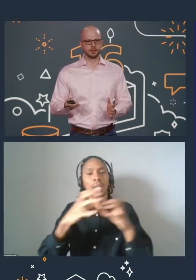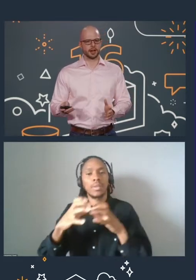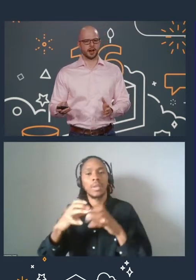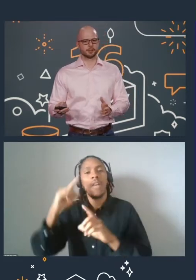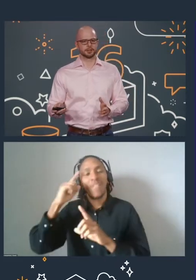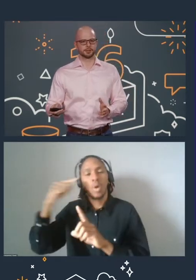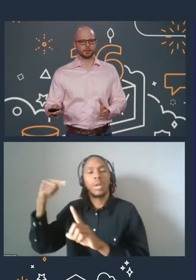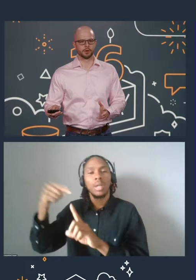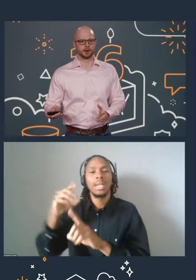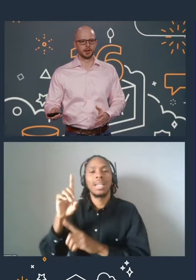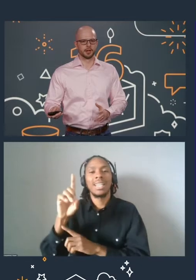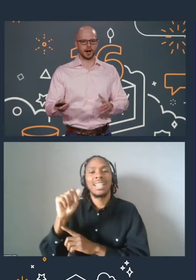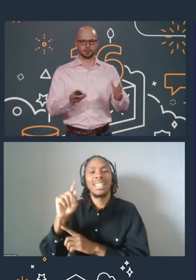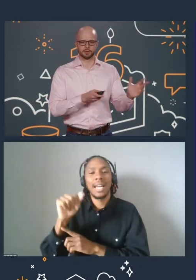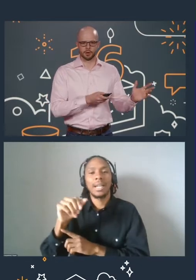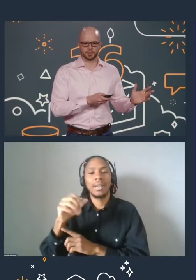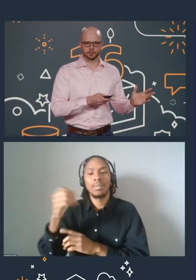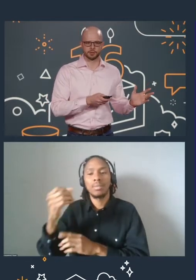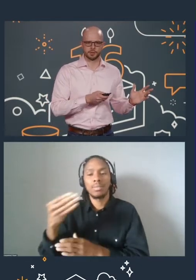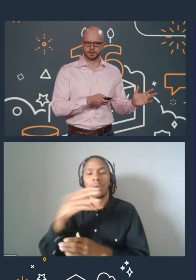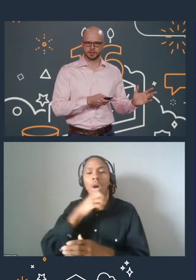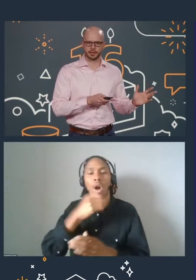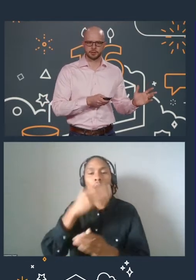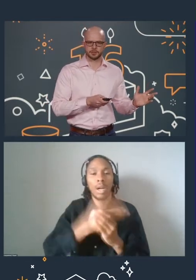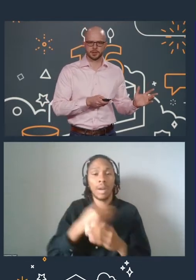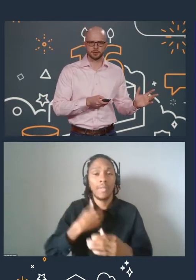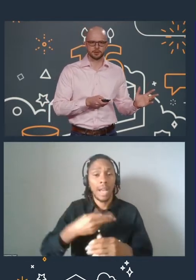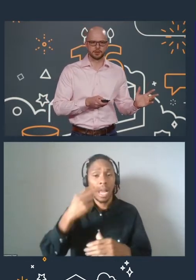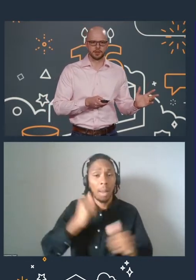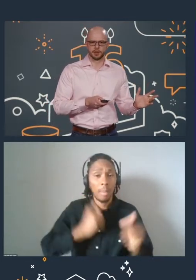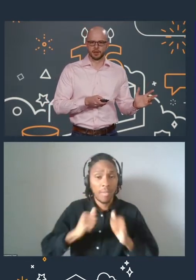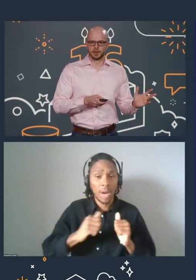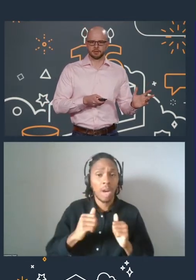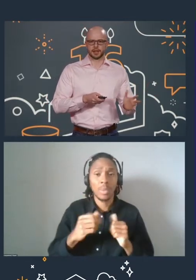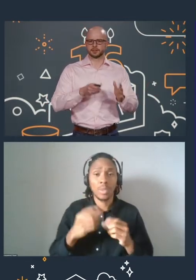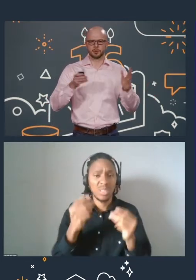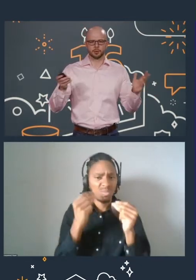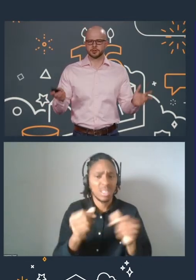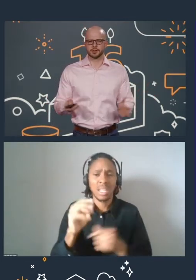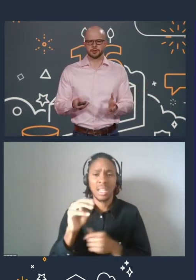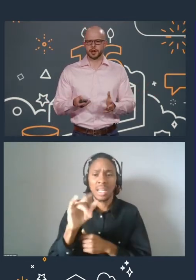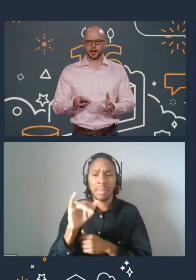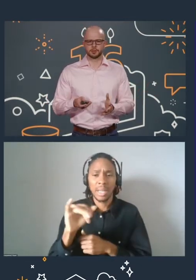We've got options for high performance with millisecond retrievals, flexible retrieval times